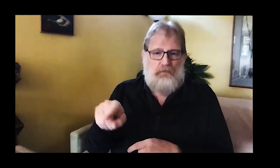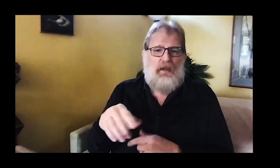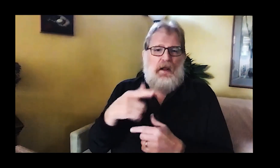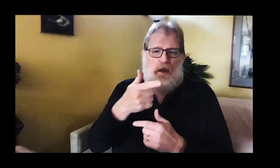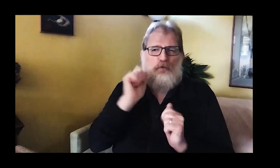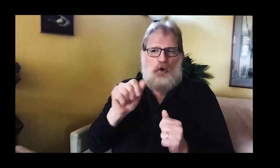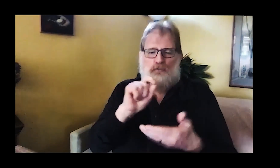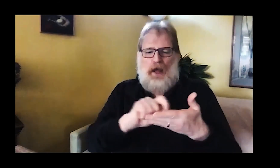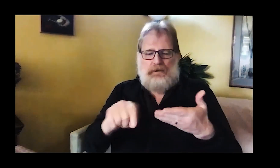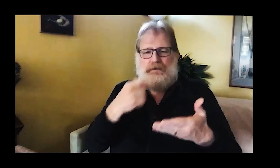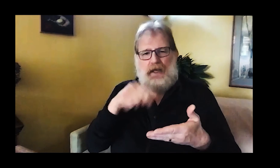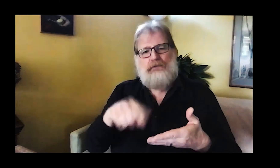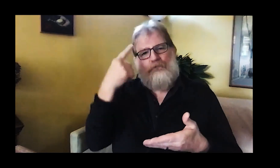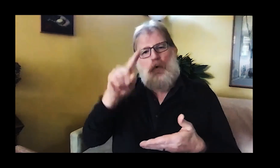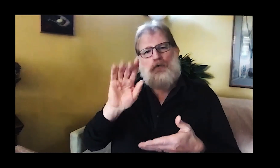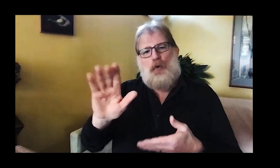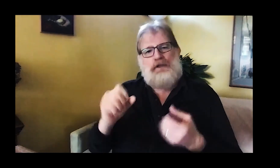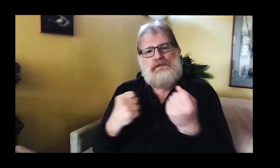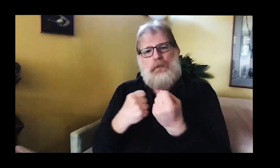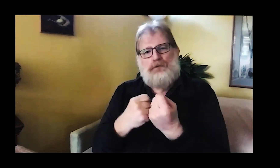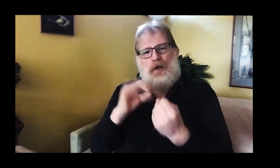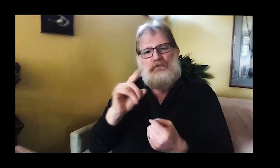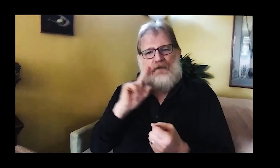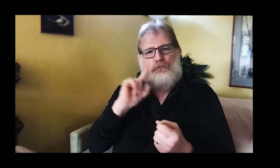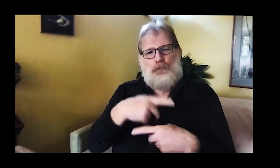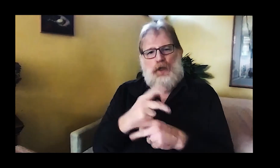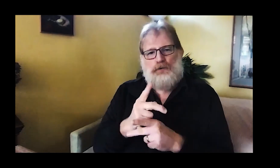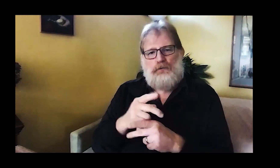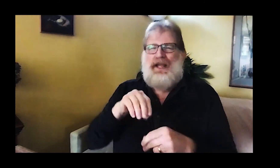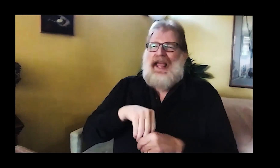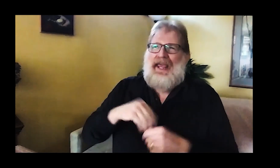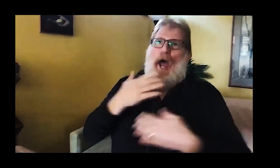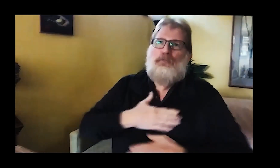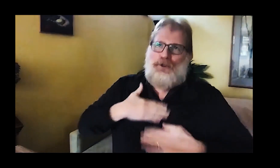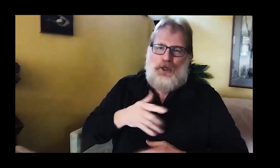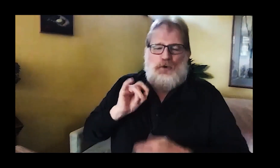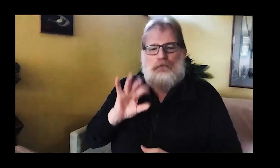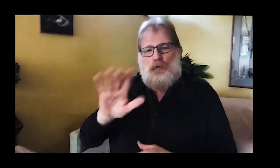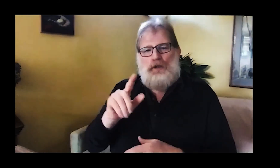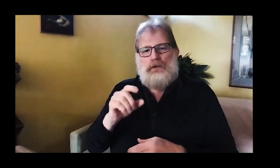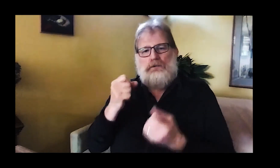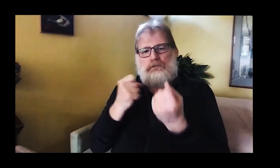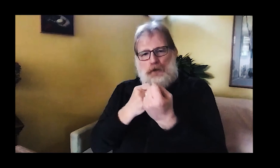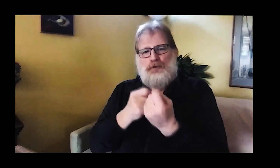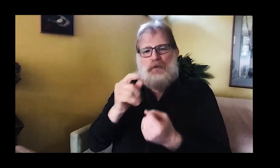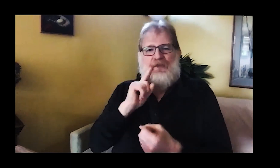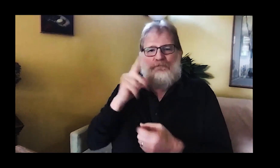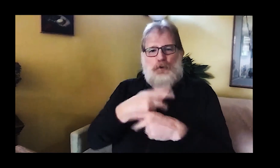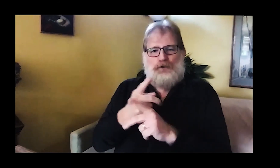I have written letters thanking people, letters appreciating the support for Deaf